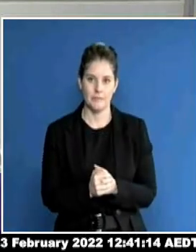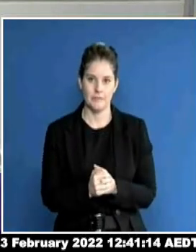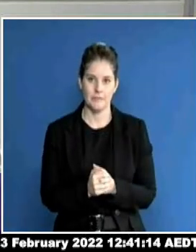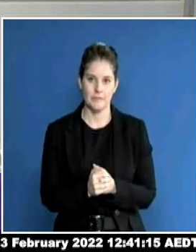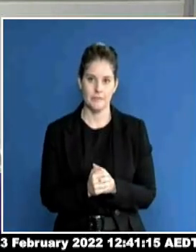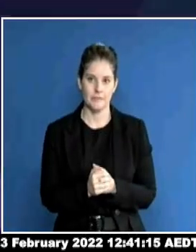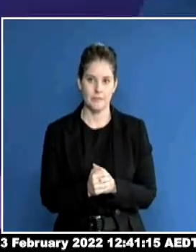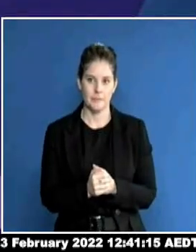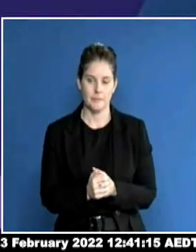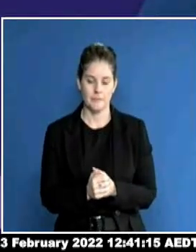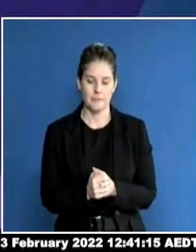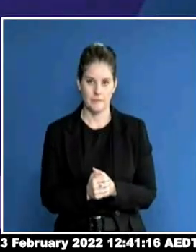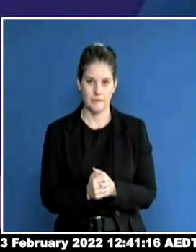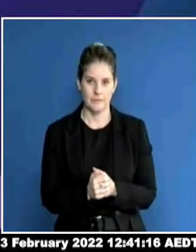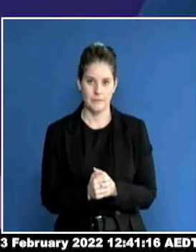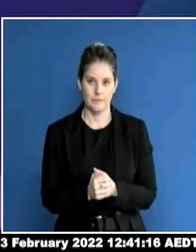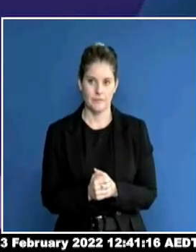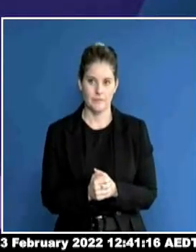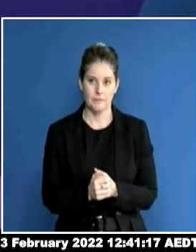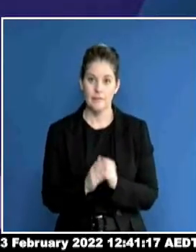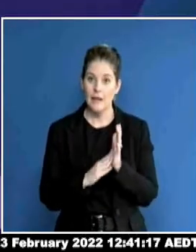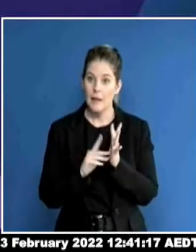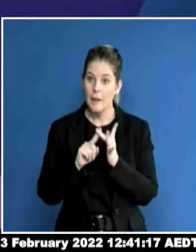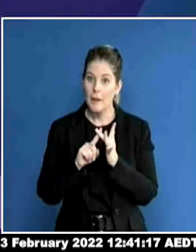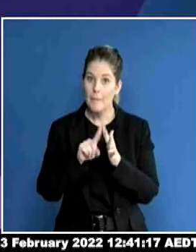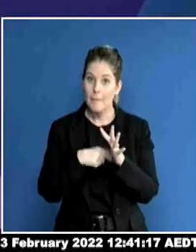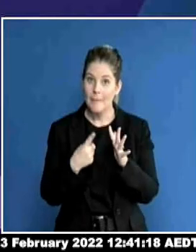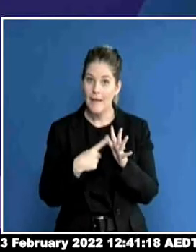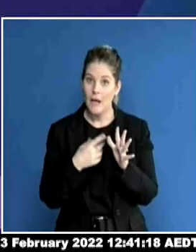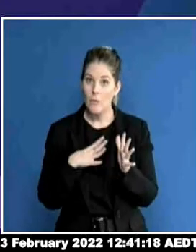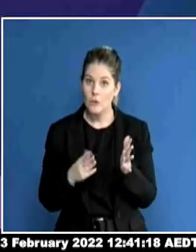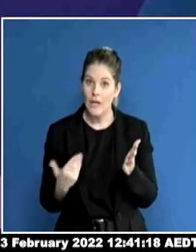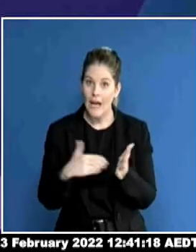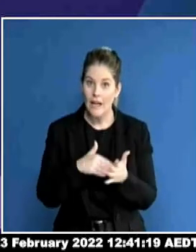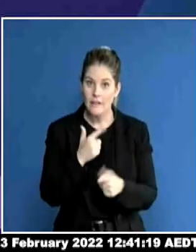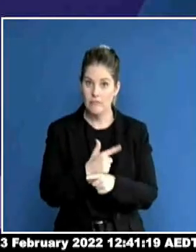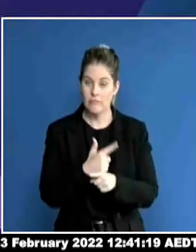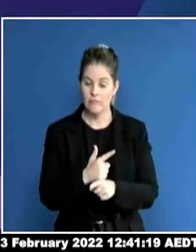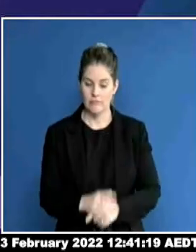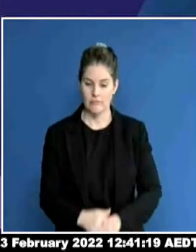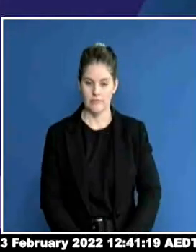Did you want to add anything to that? Thank you. Chair, I would like to add something, if I may.